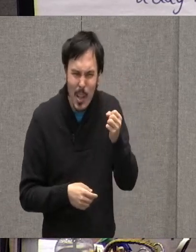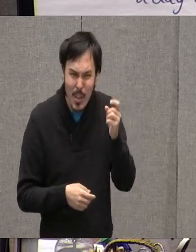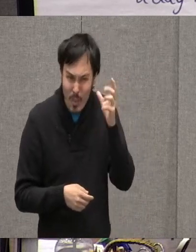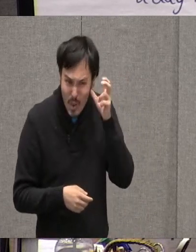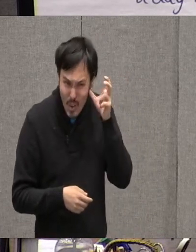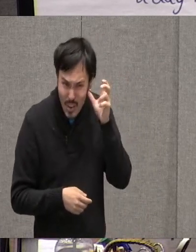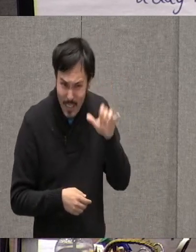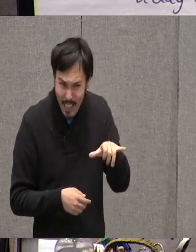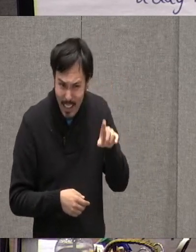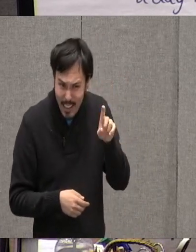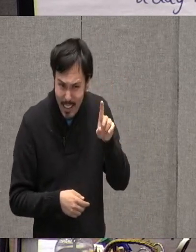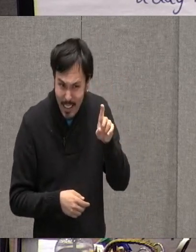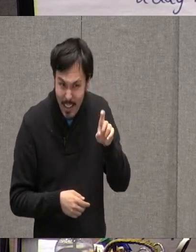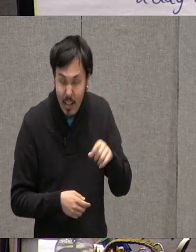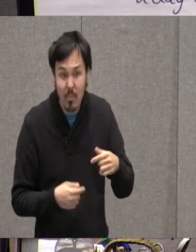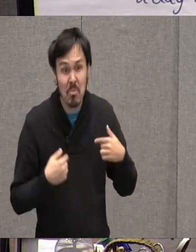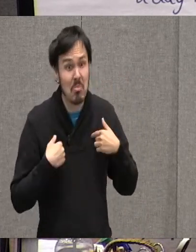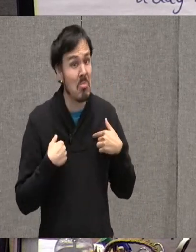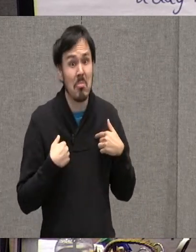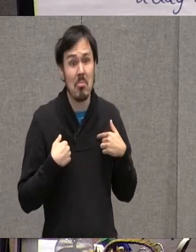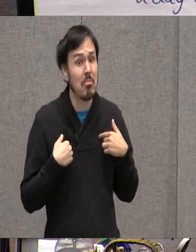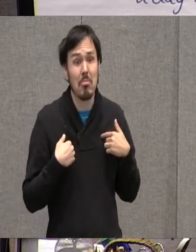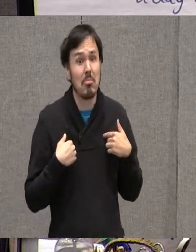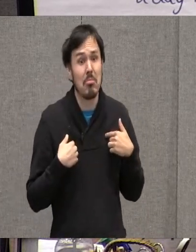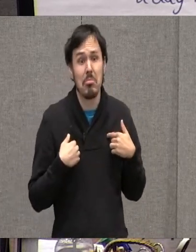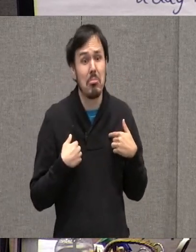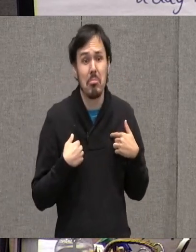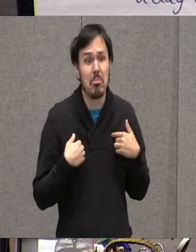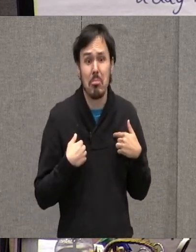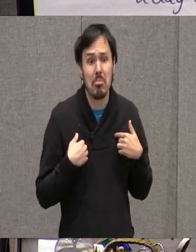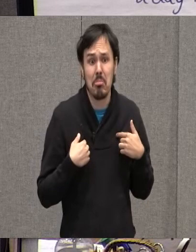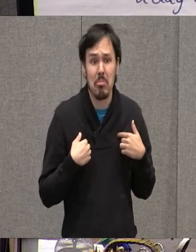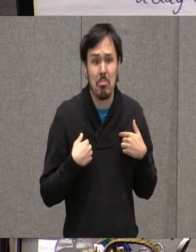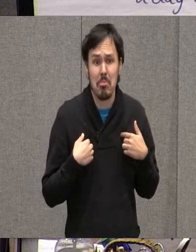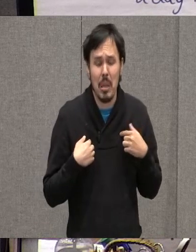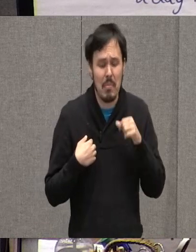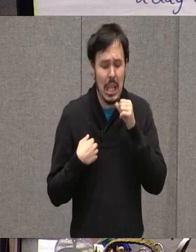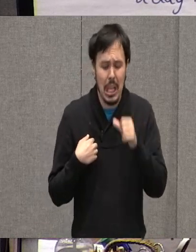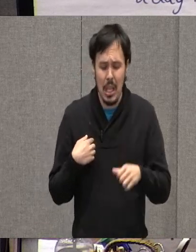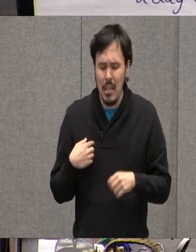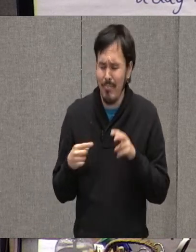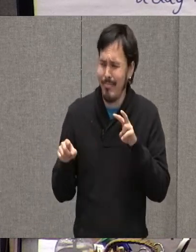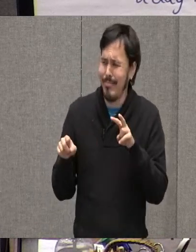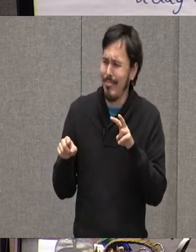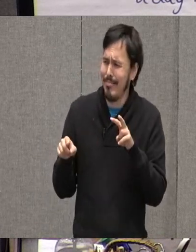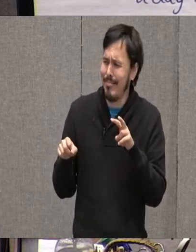I personally haven't. I'm wondering about that where that might be,